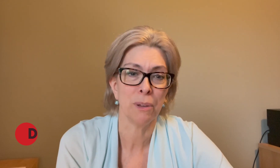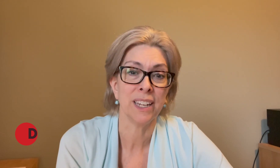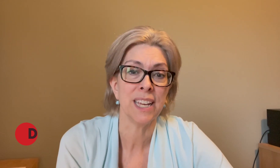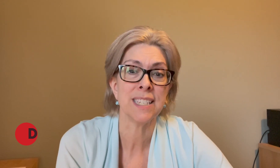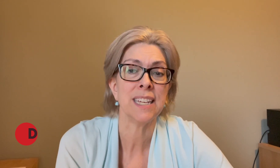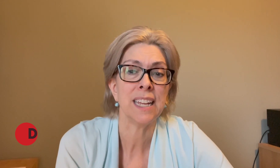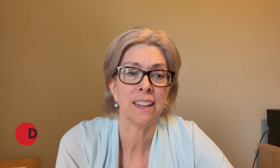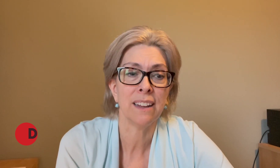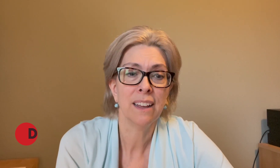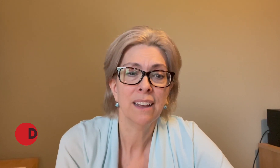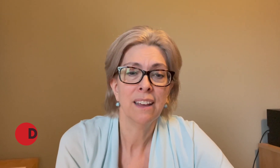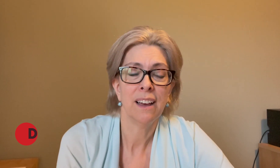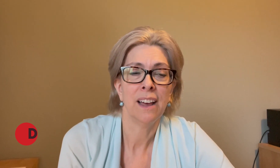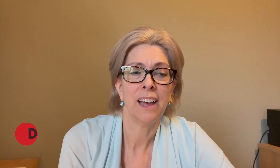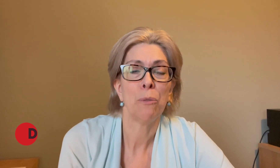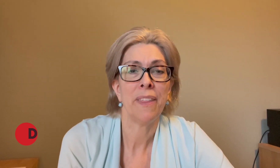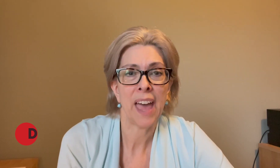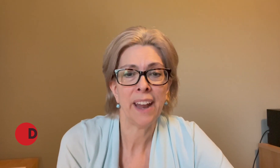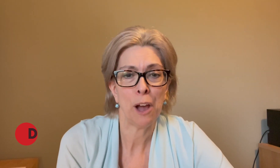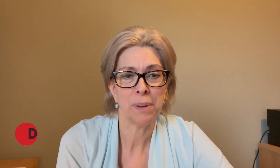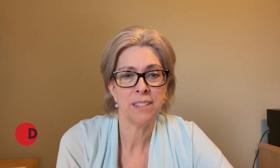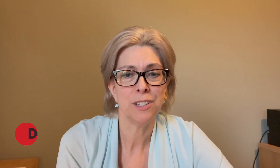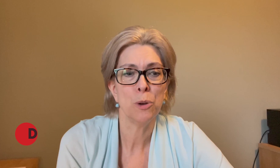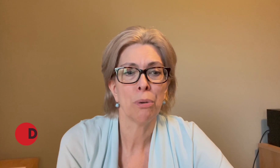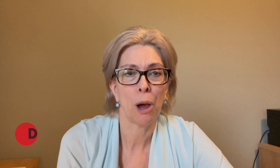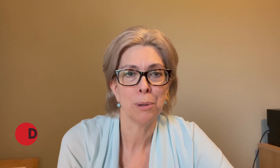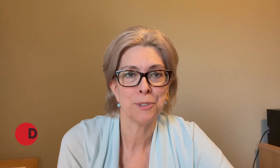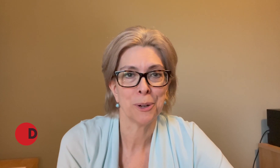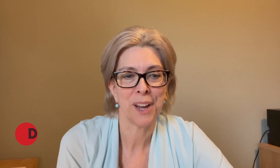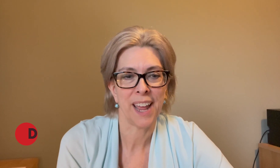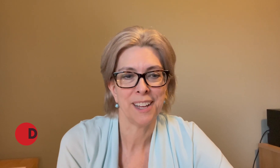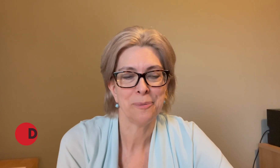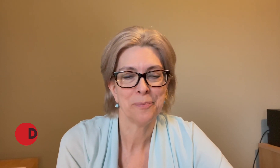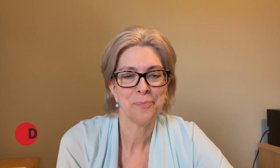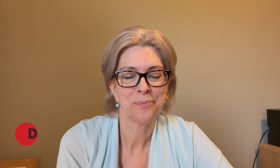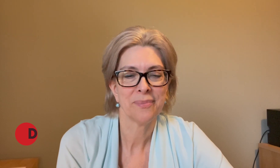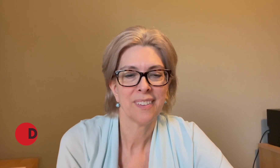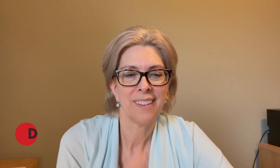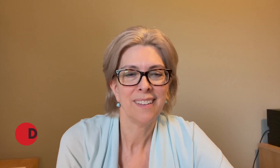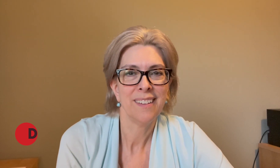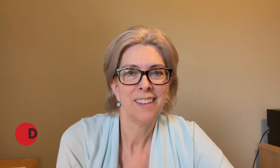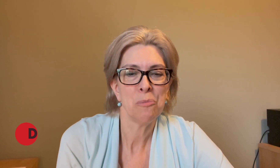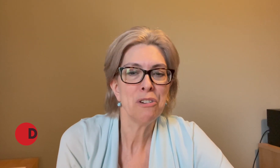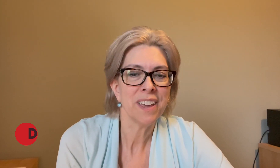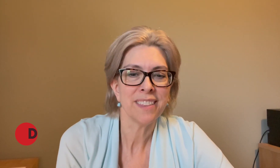a lens on accessibility isn't needed and when that happens new problems are created.